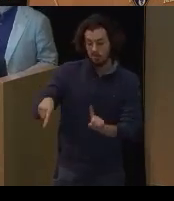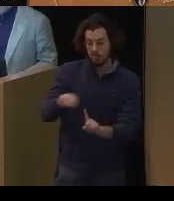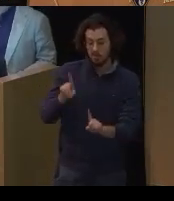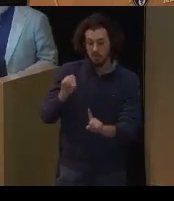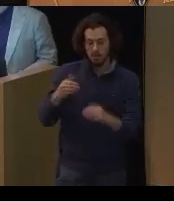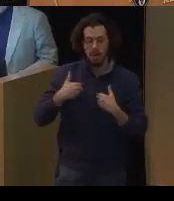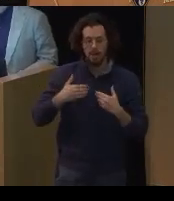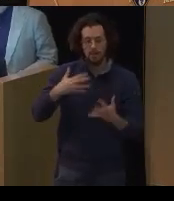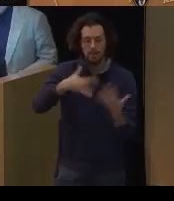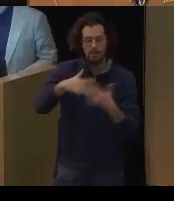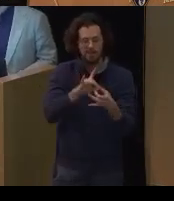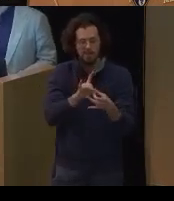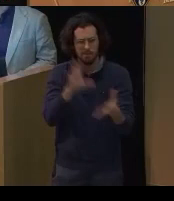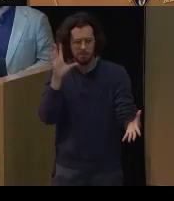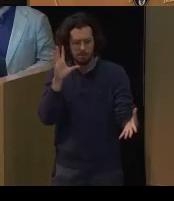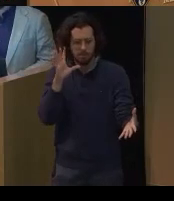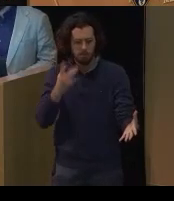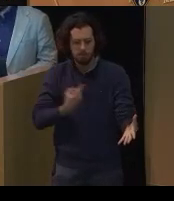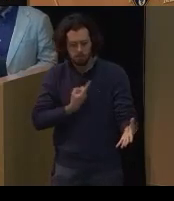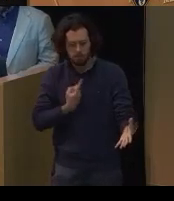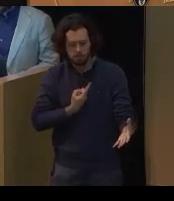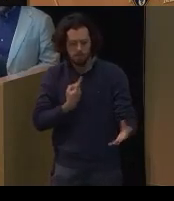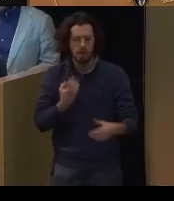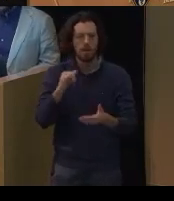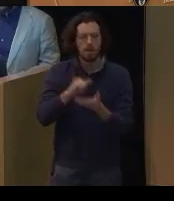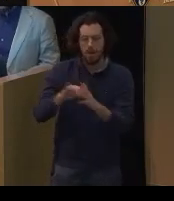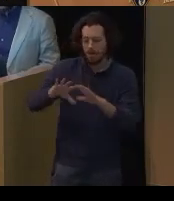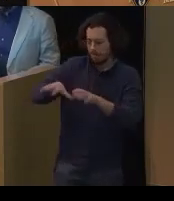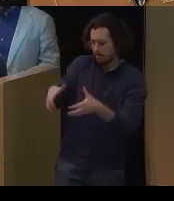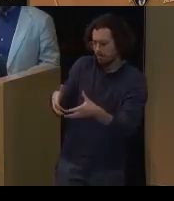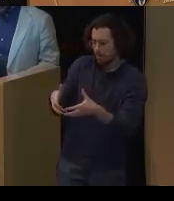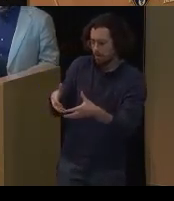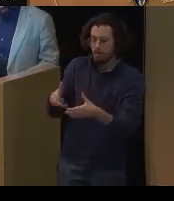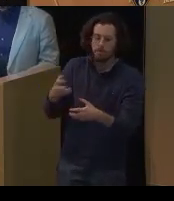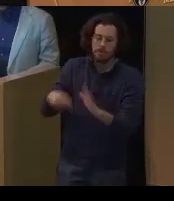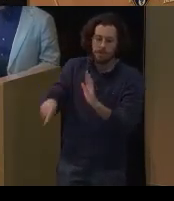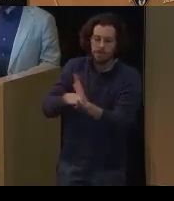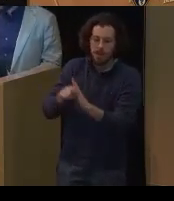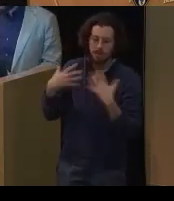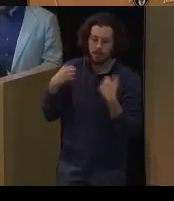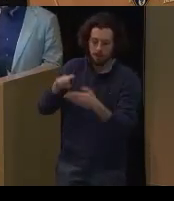disconnection which is associated with its own set of adverse Health consequences uh the suicide rate